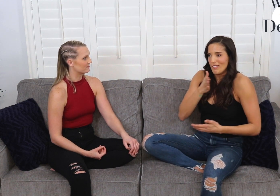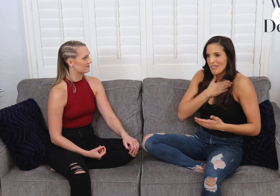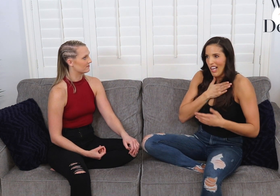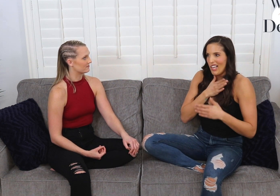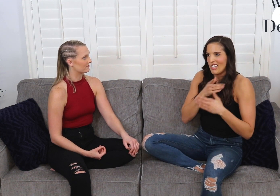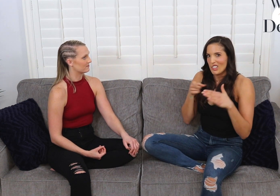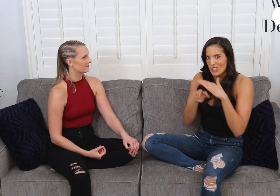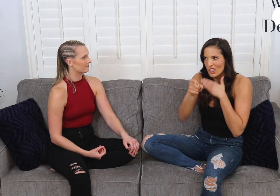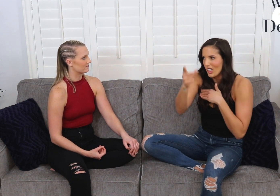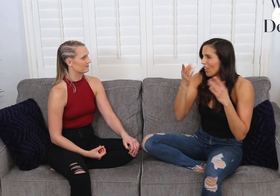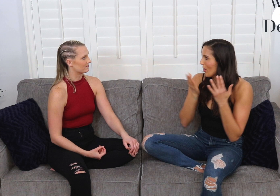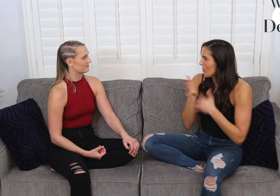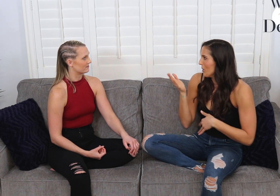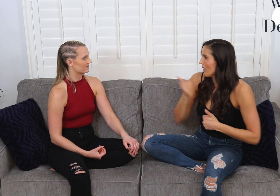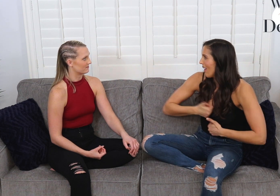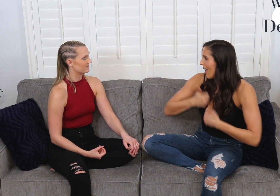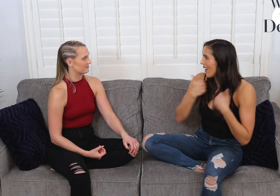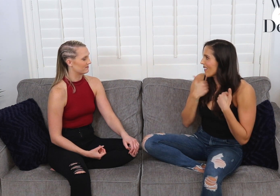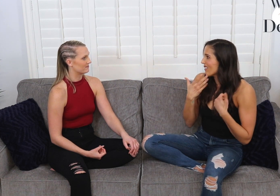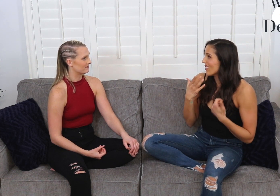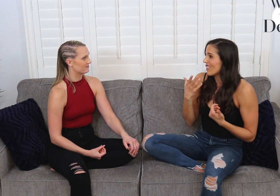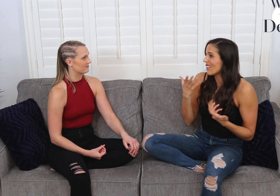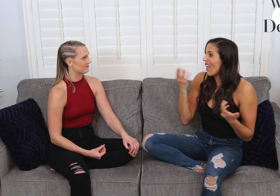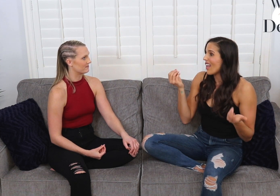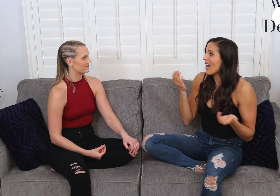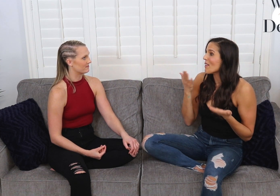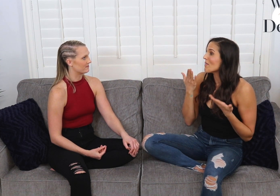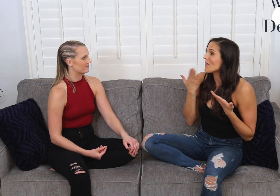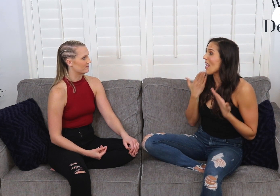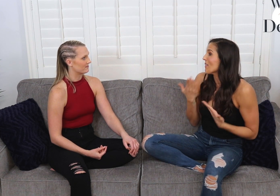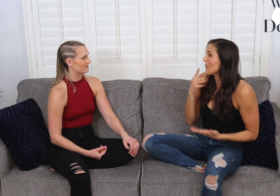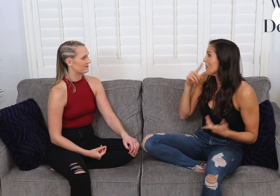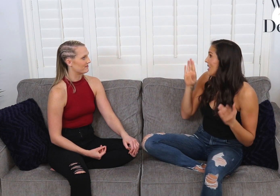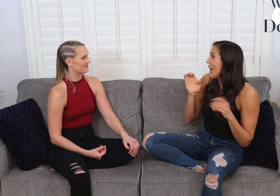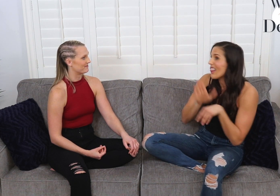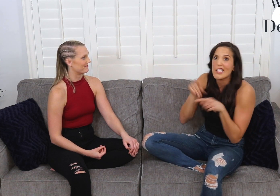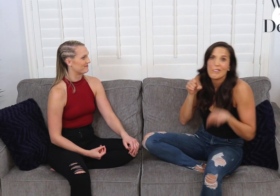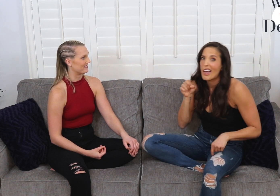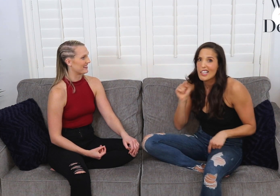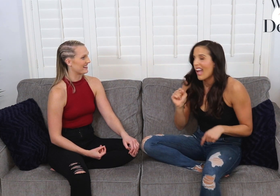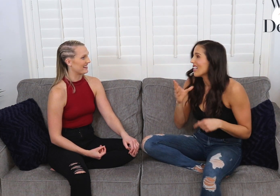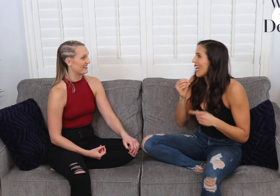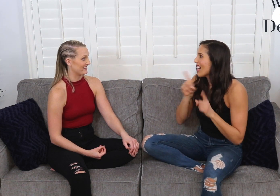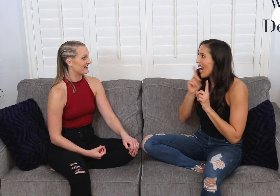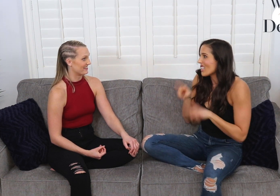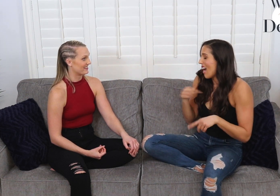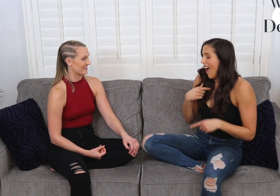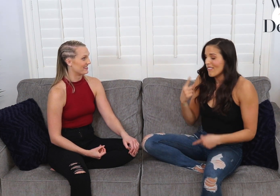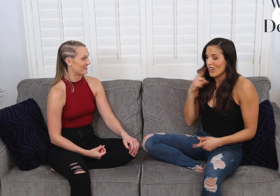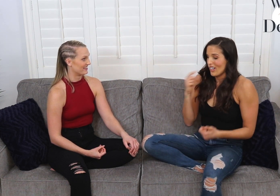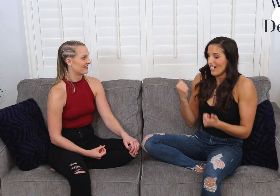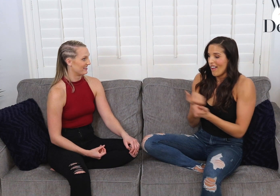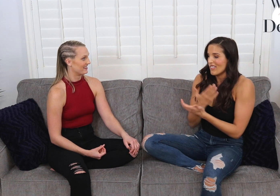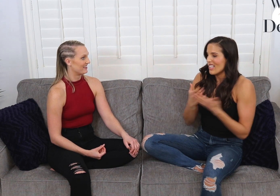That in a nutshell is my journey through life, but I'm so grateful to be on this podcast answering